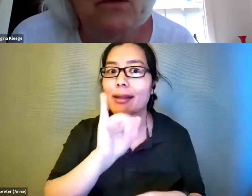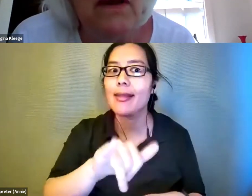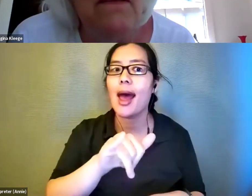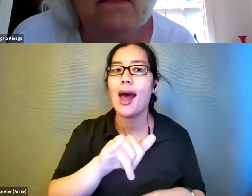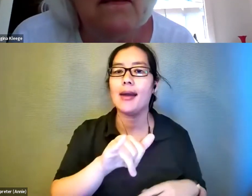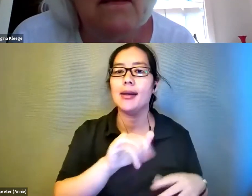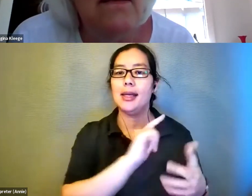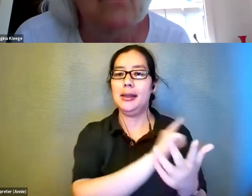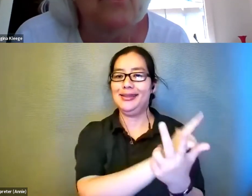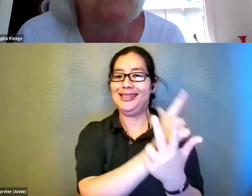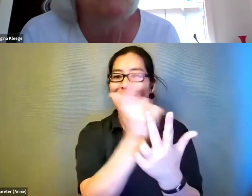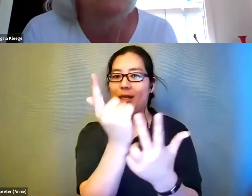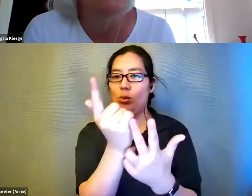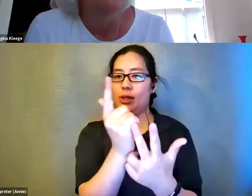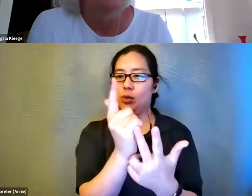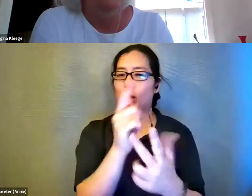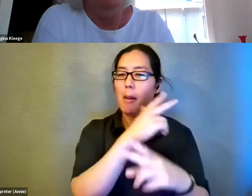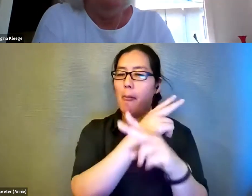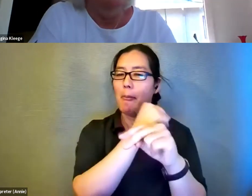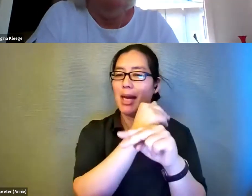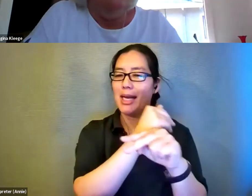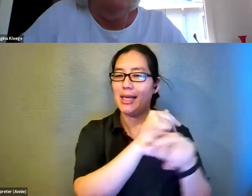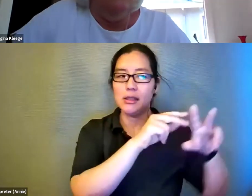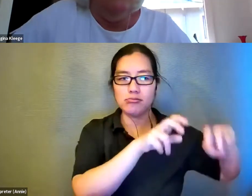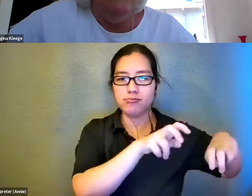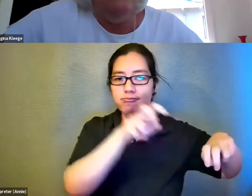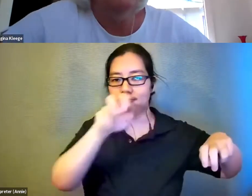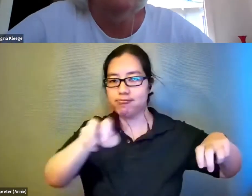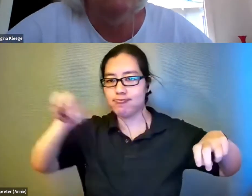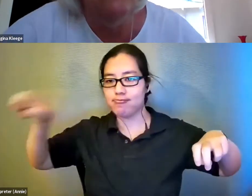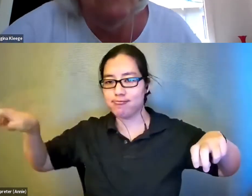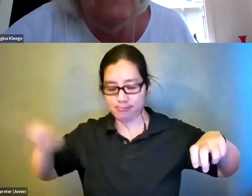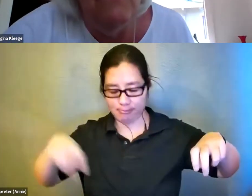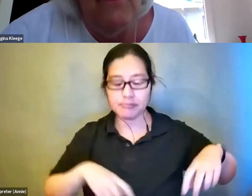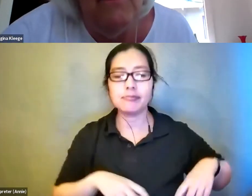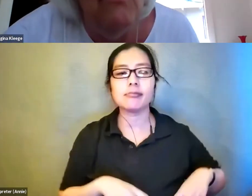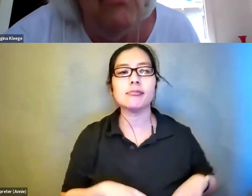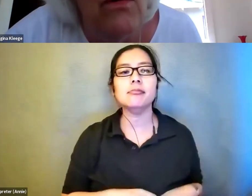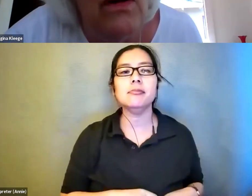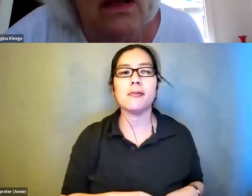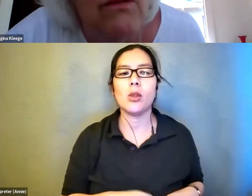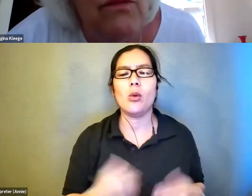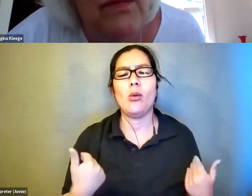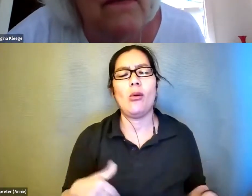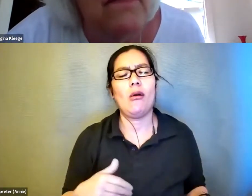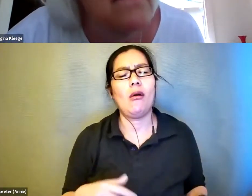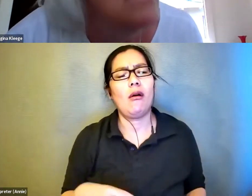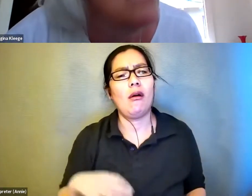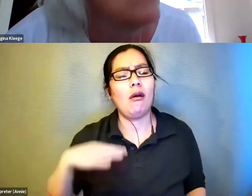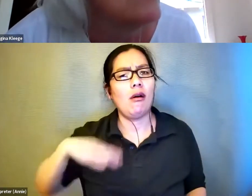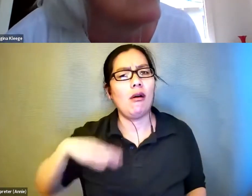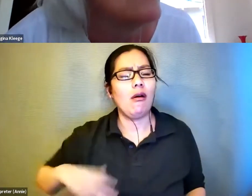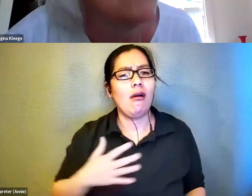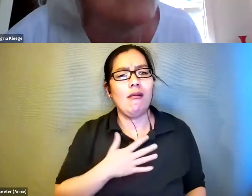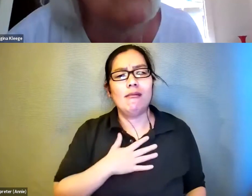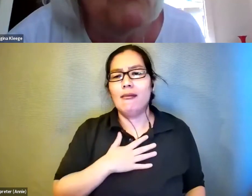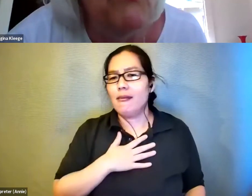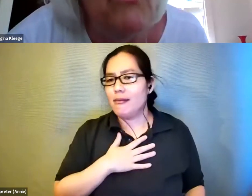bunnies. And I have to say it's a very rewarded piece. It's very memorable.